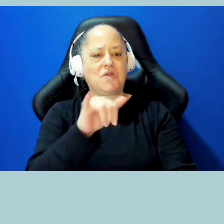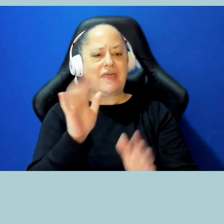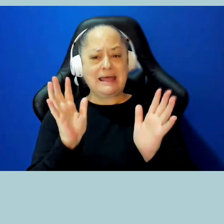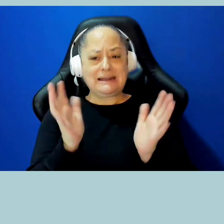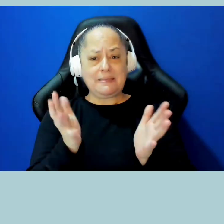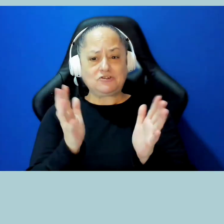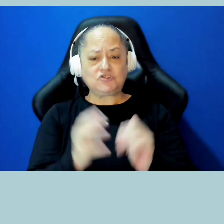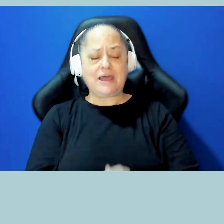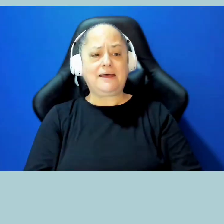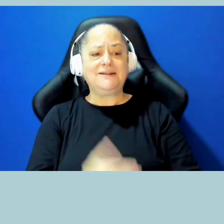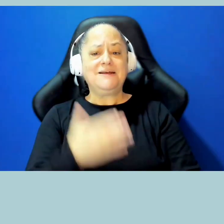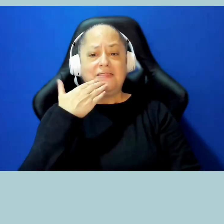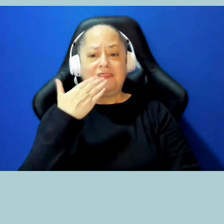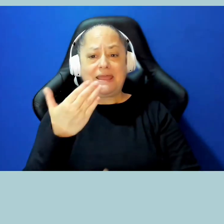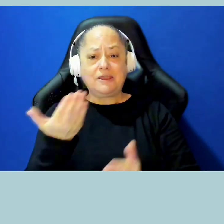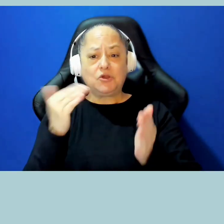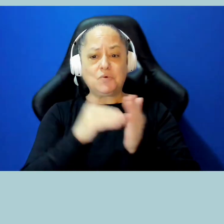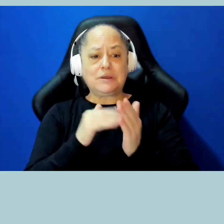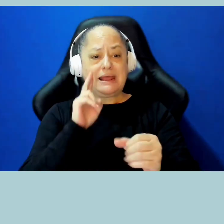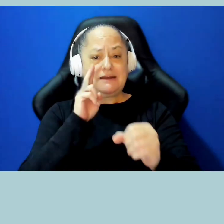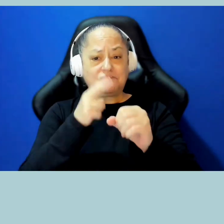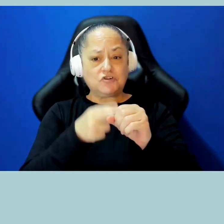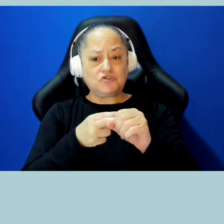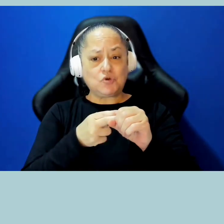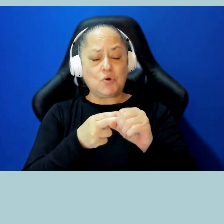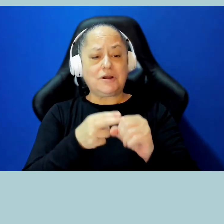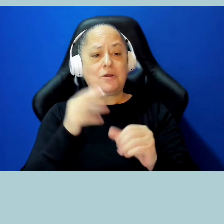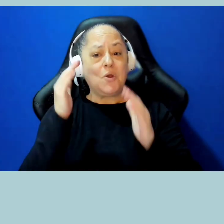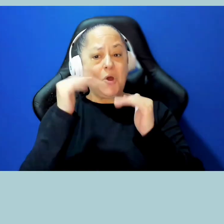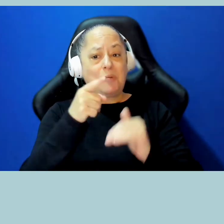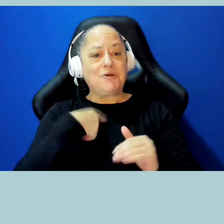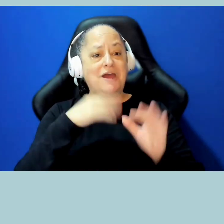Thank you again for joining, and we hope you have a great rest of your day.